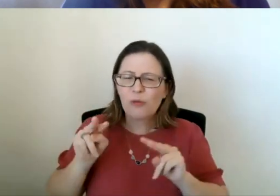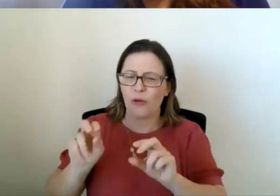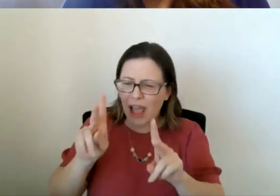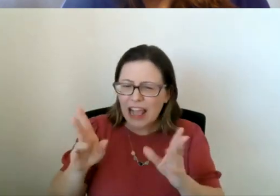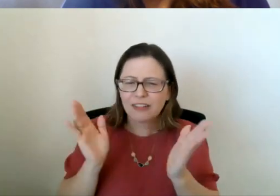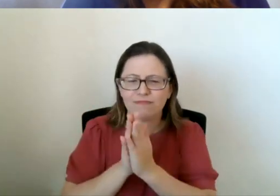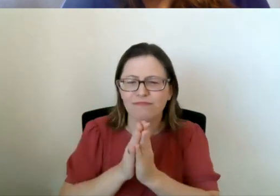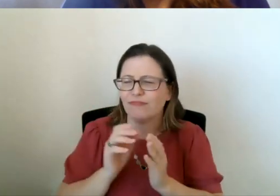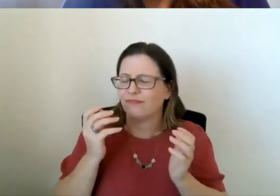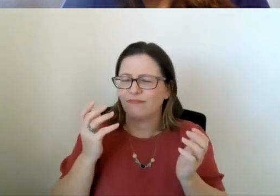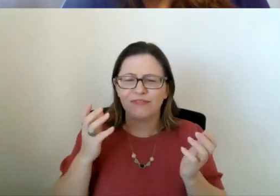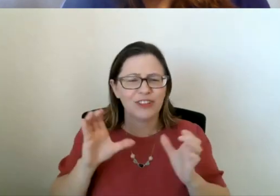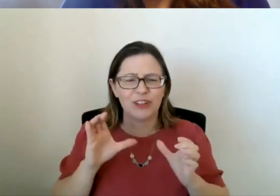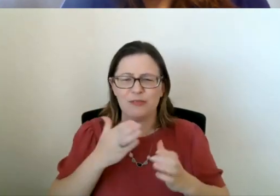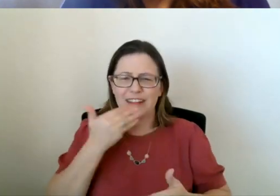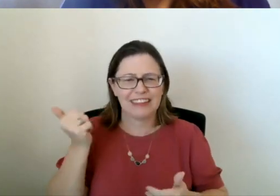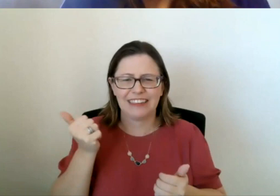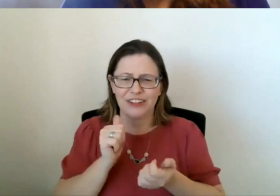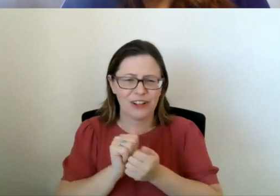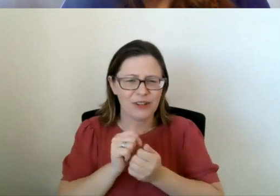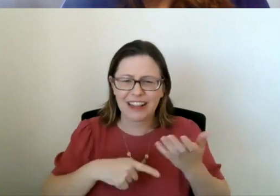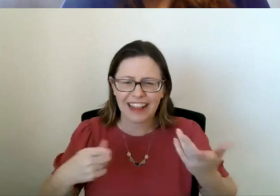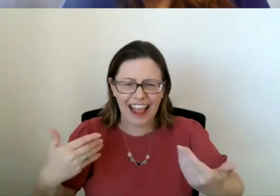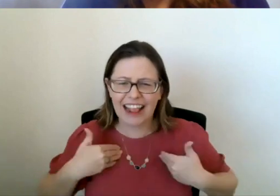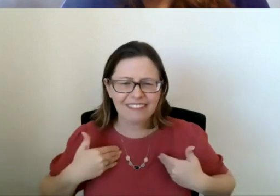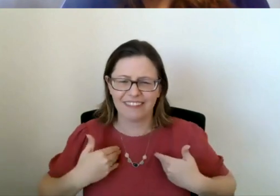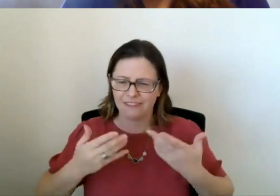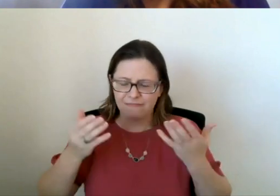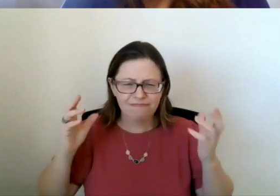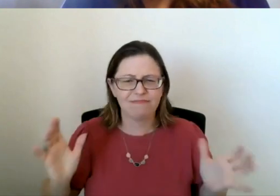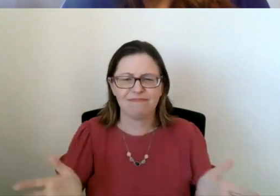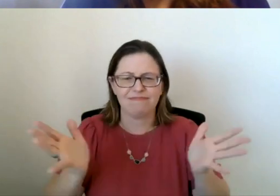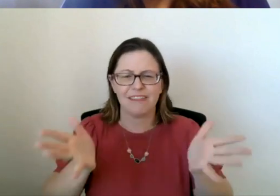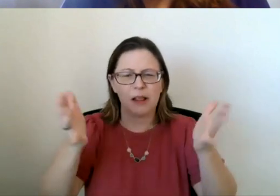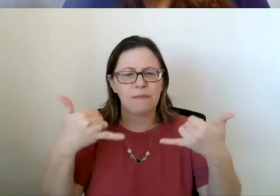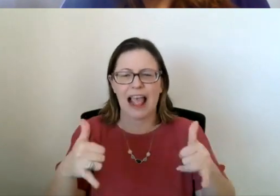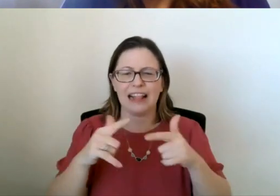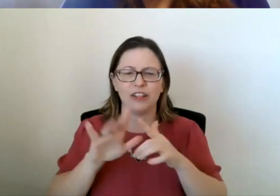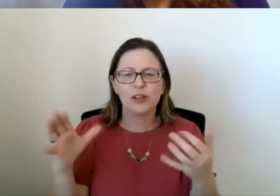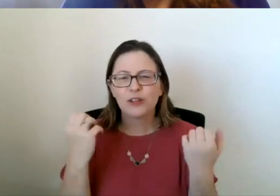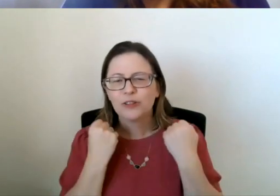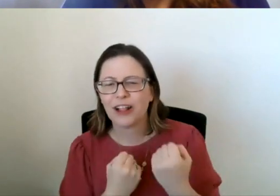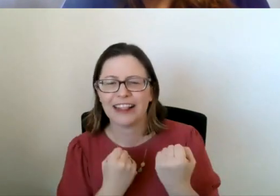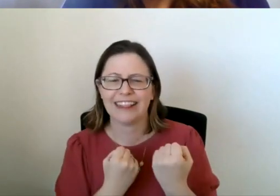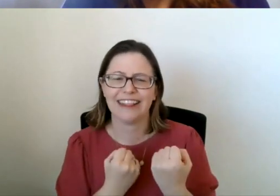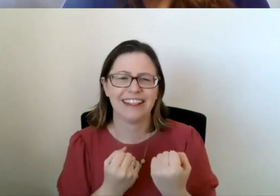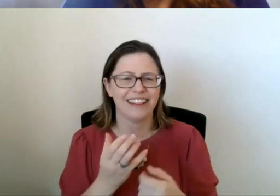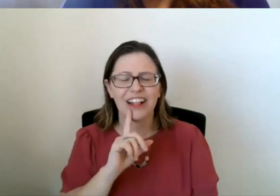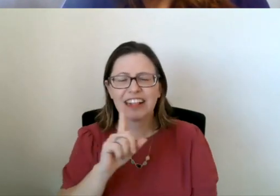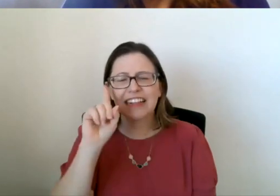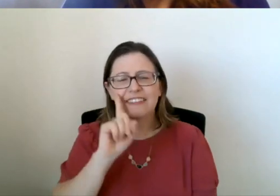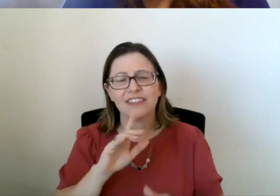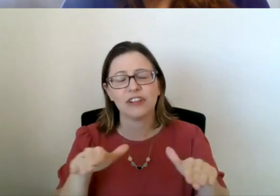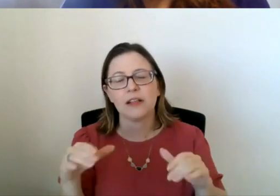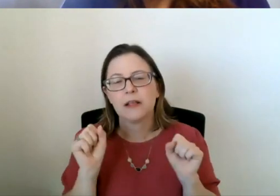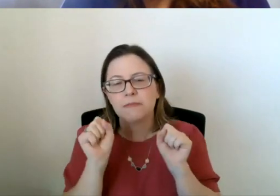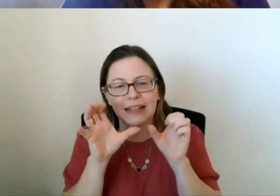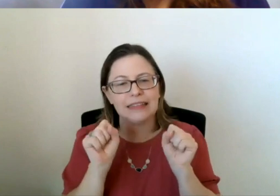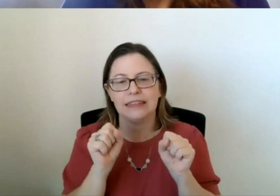expectations on your child. It's okay. Meet them where they're at. See what's available for them and then, for example, and play into their strengths.